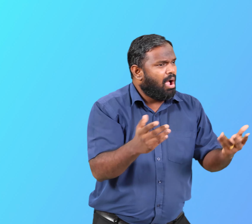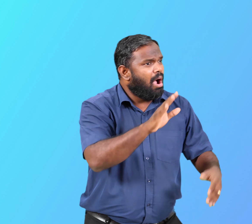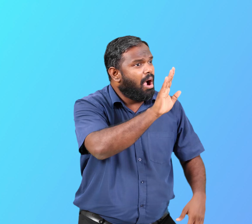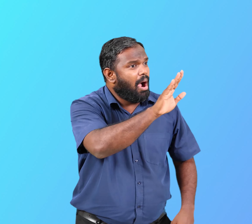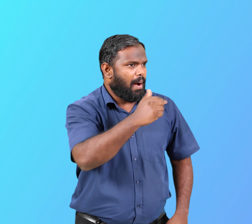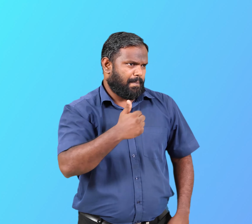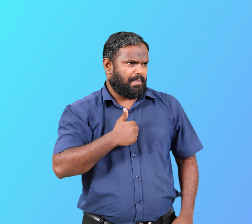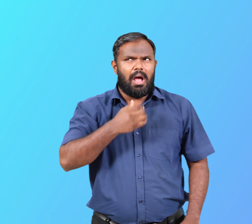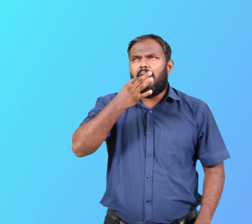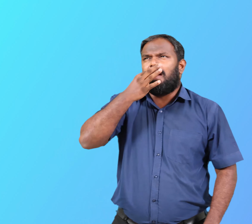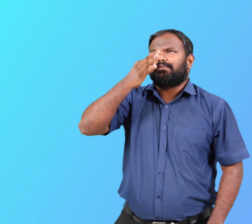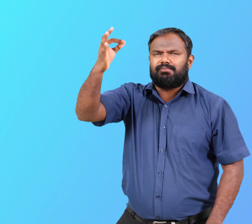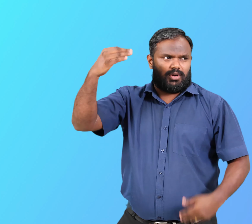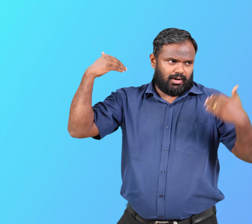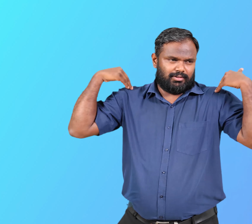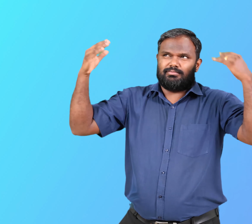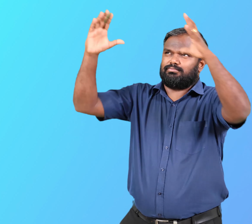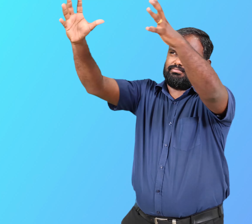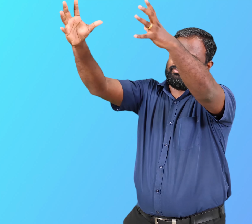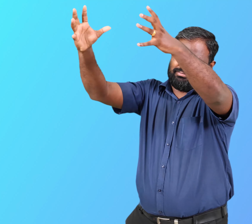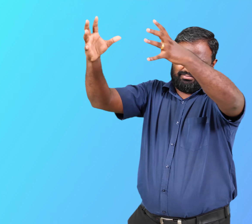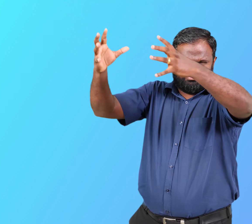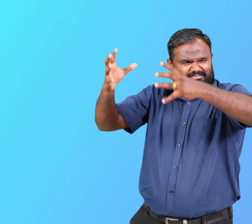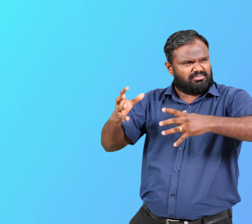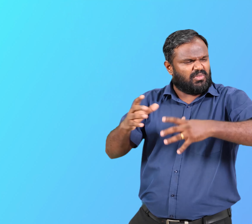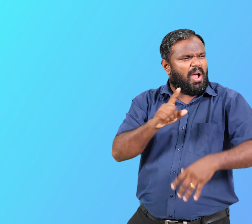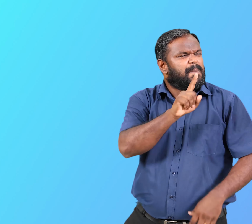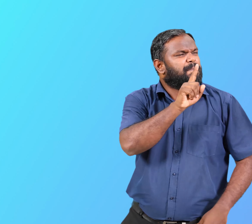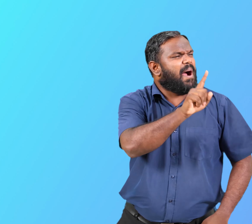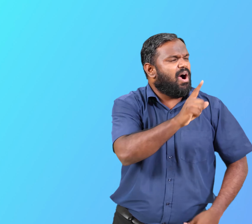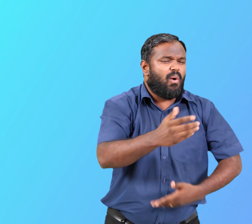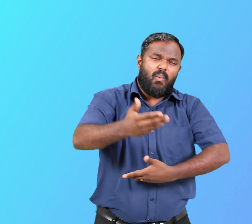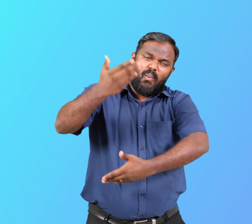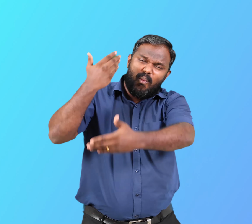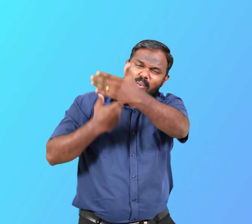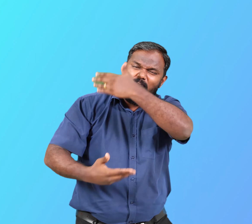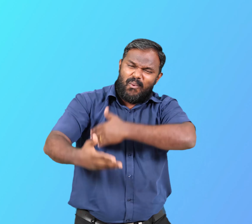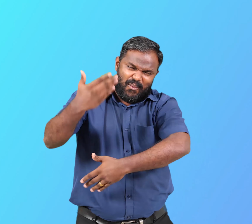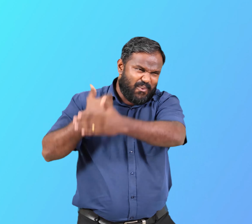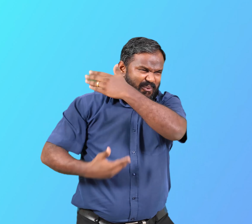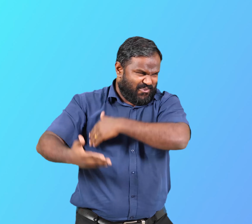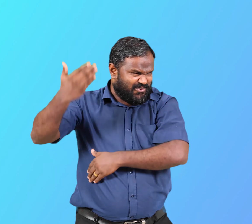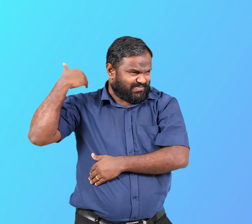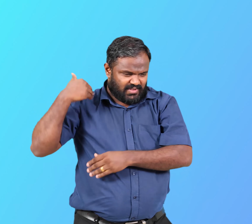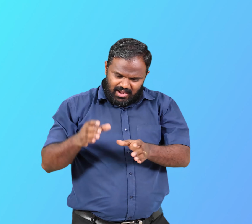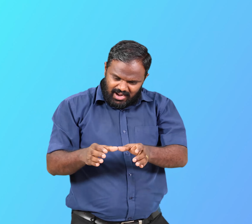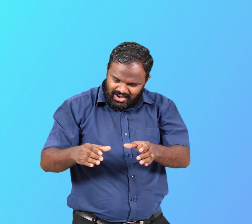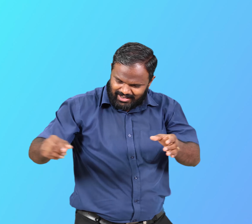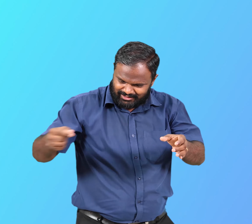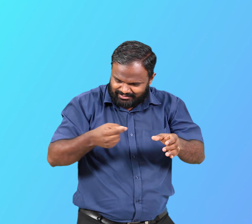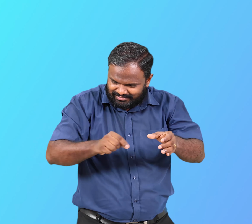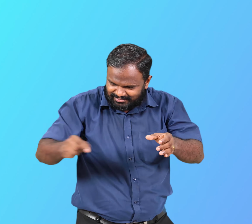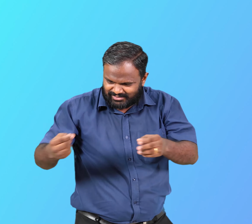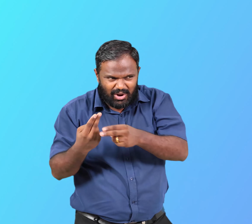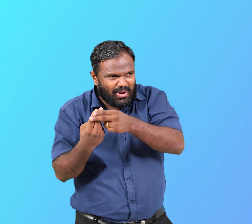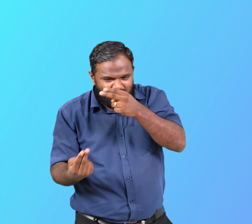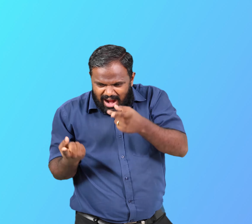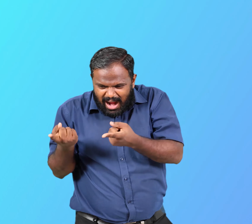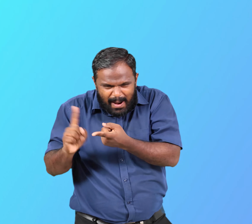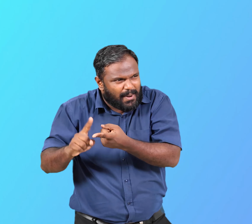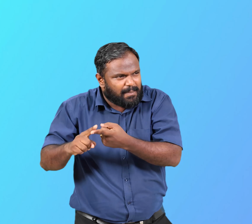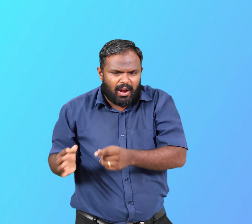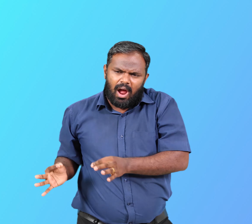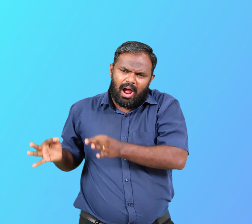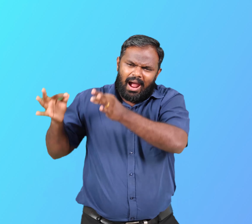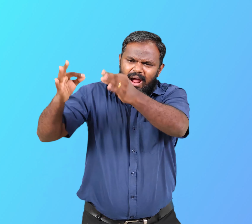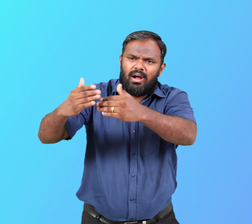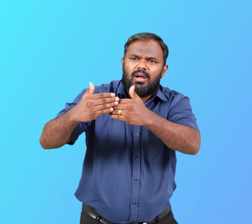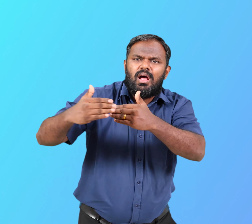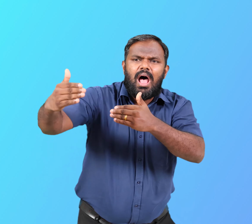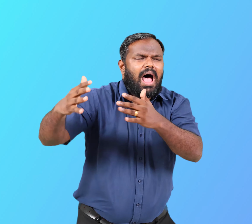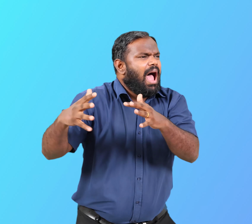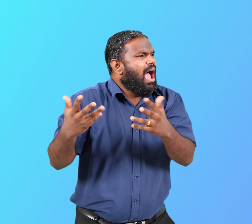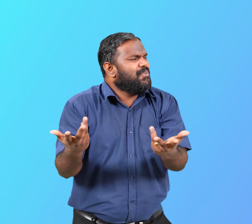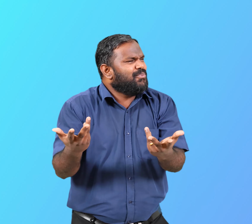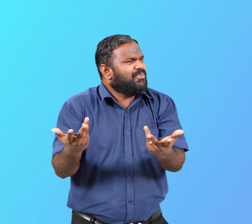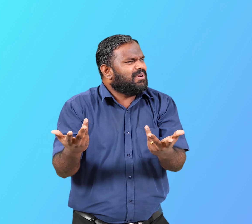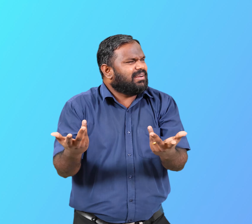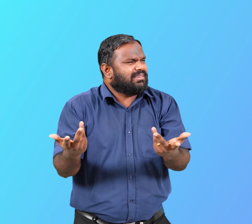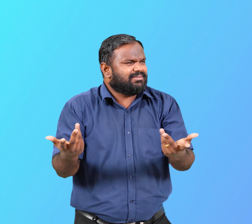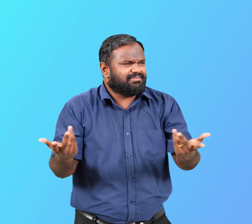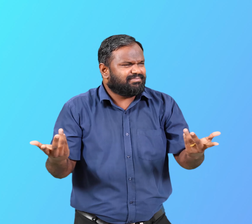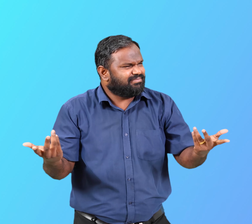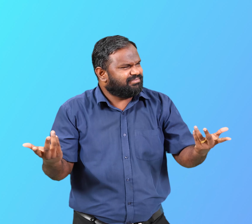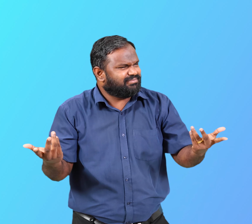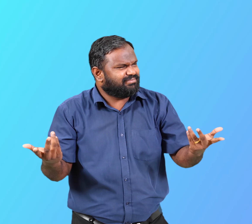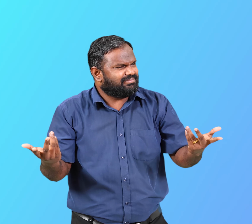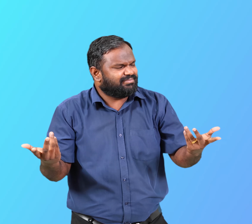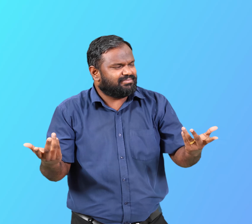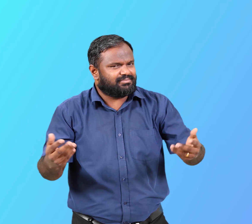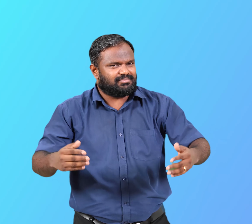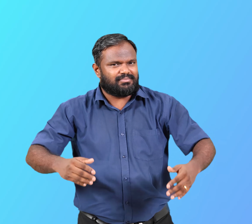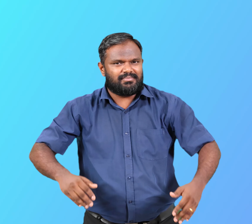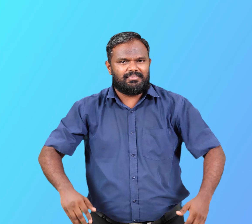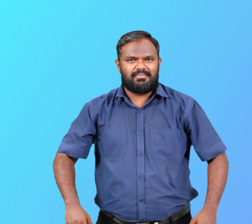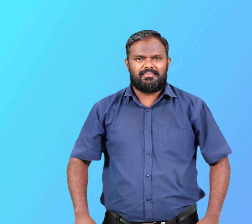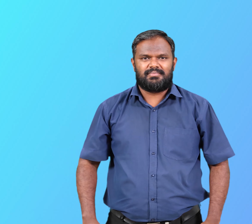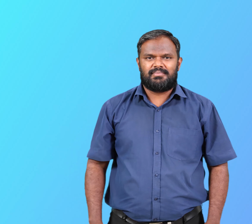But that would not agree with the Scriptures, which say this is the way it must happen.”